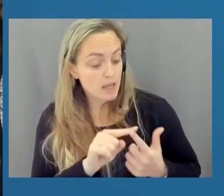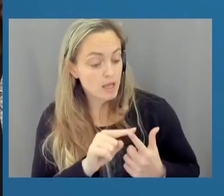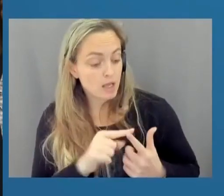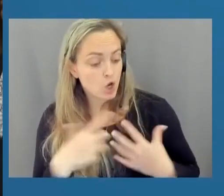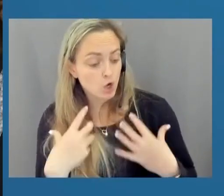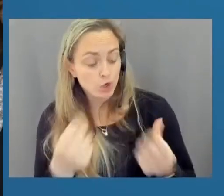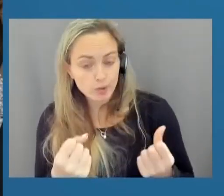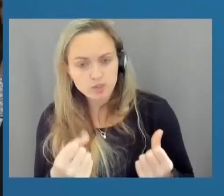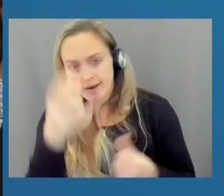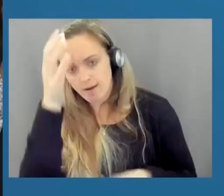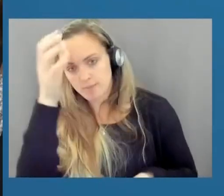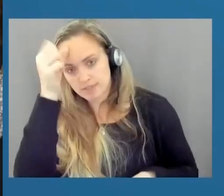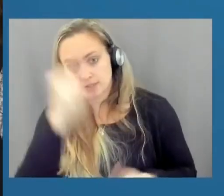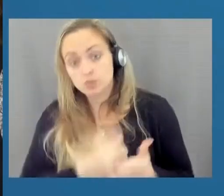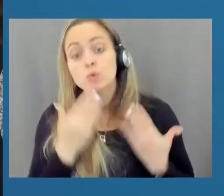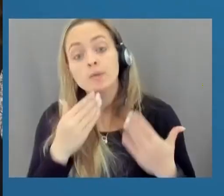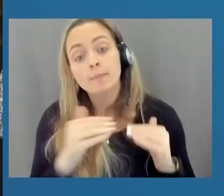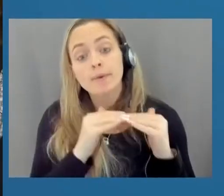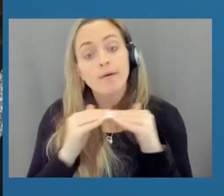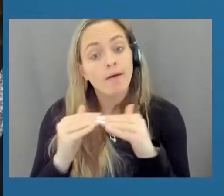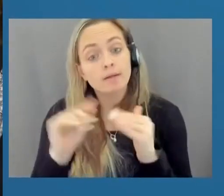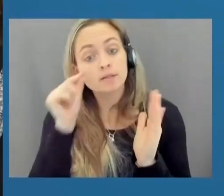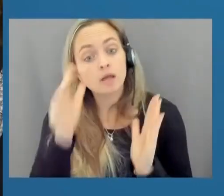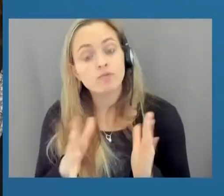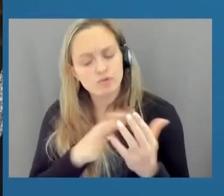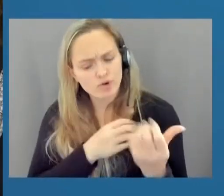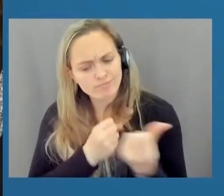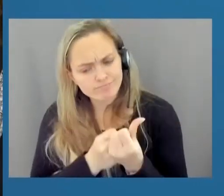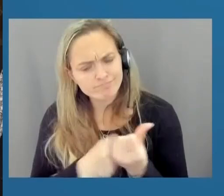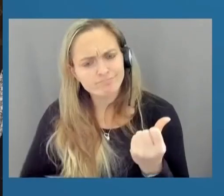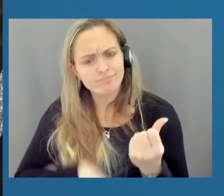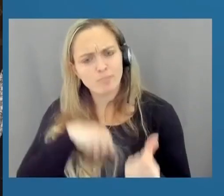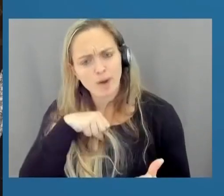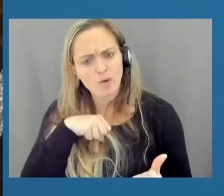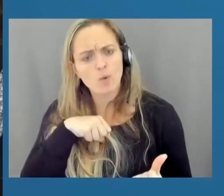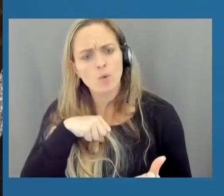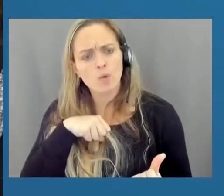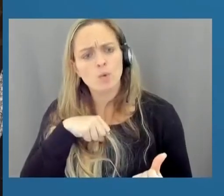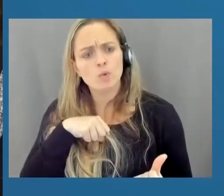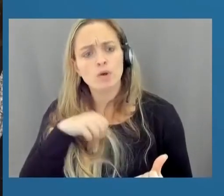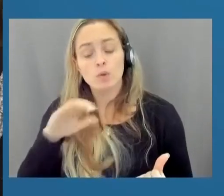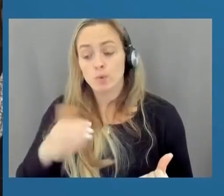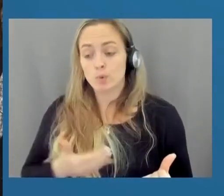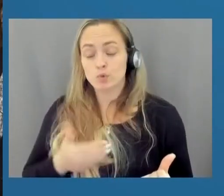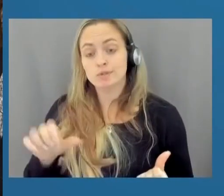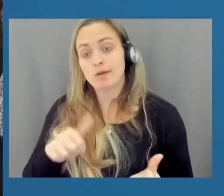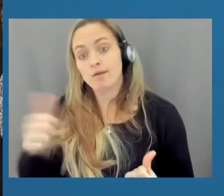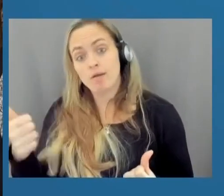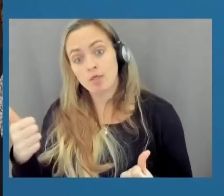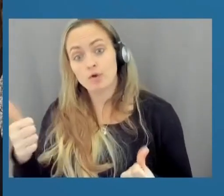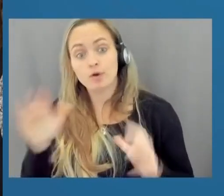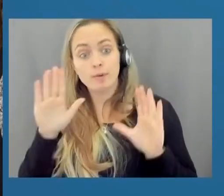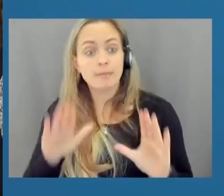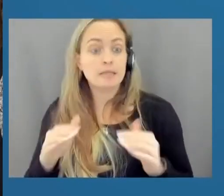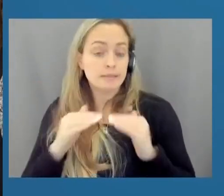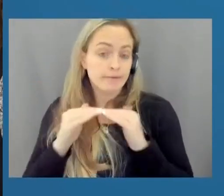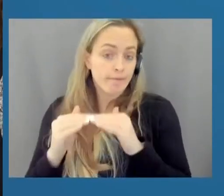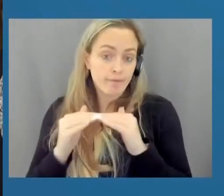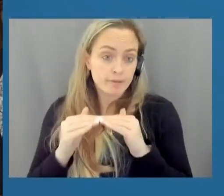so I thank my colleagues and the governor for standing tall and proud, and I would like to introduce another one of my amazing colleagues, assembly member Jo Anne Simon.